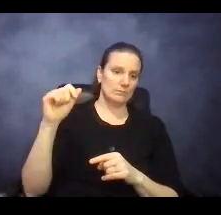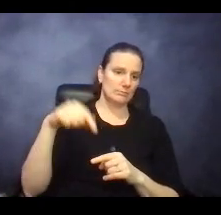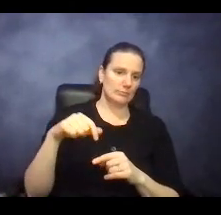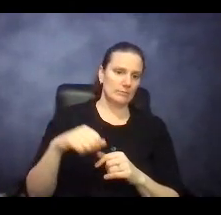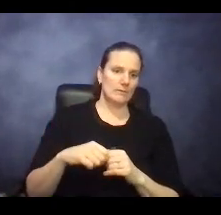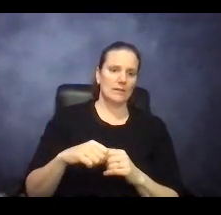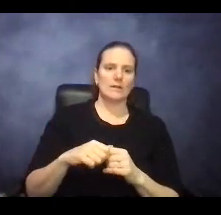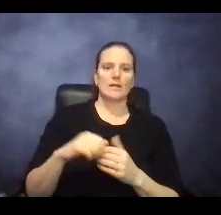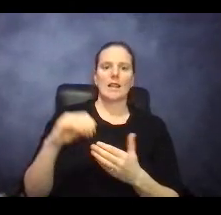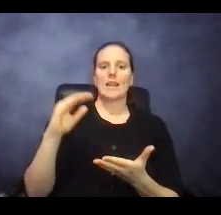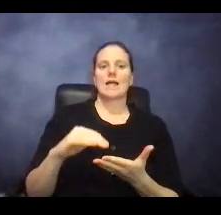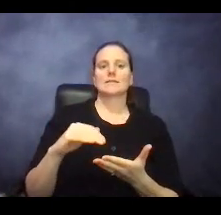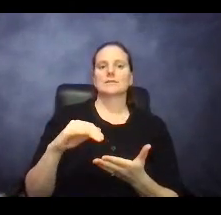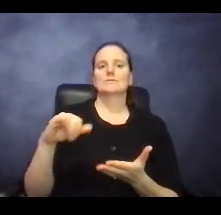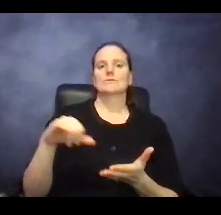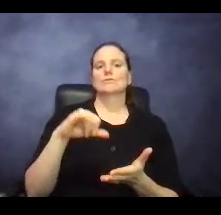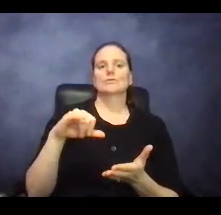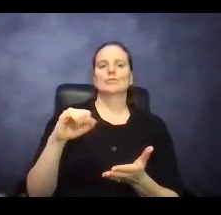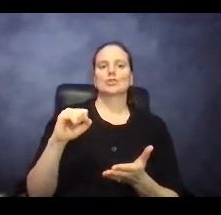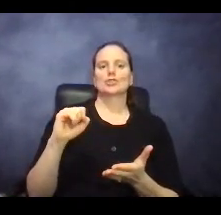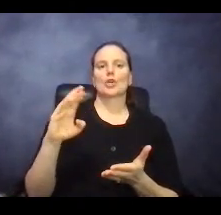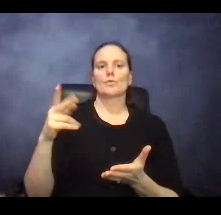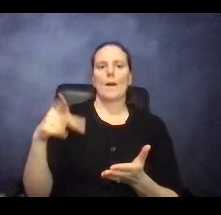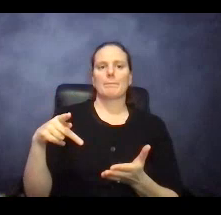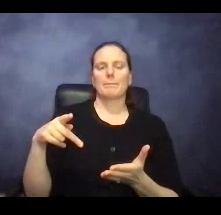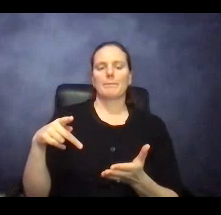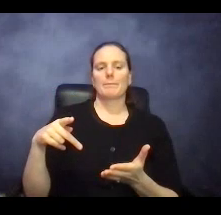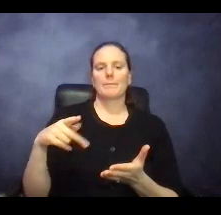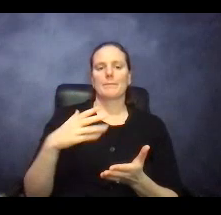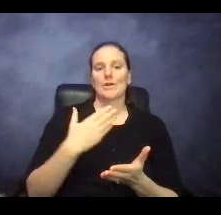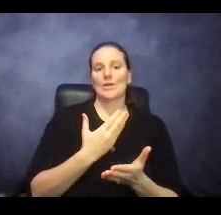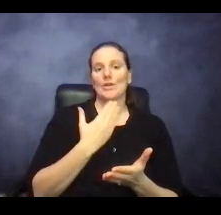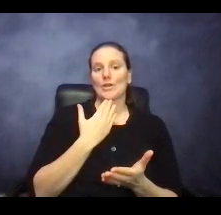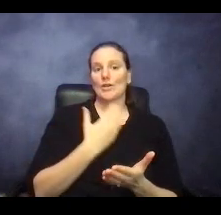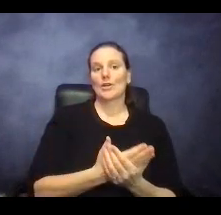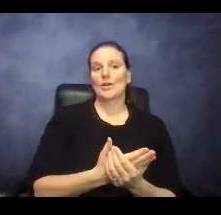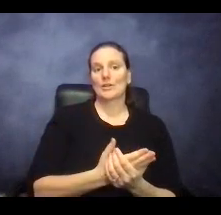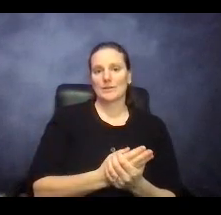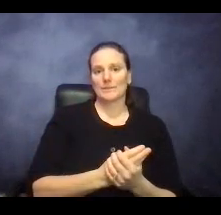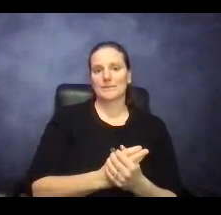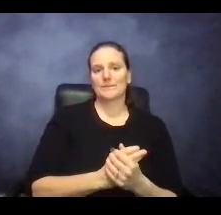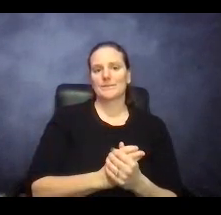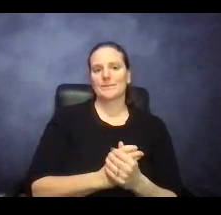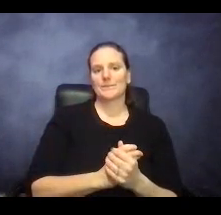or less of maple syrup. It's good stuff. Awesome. Thank you for that recipe.